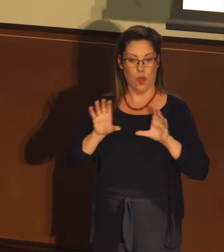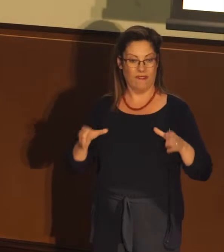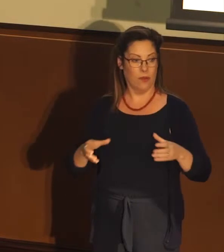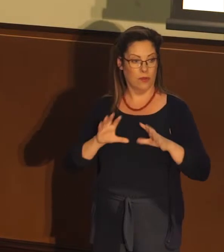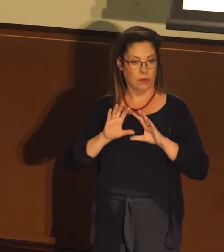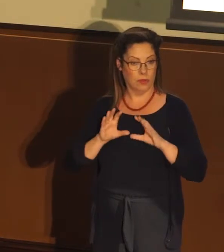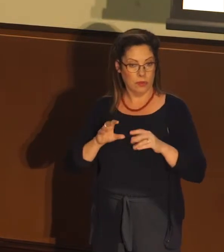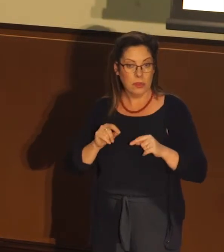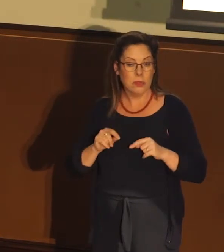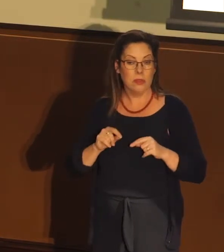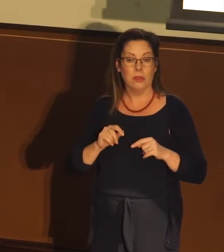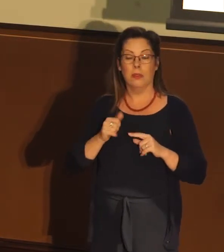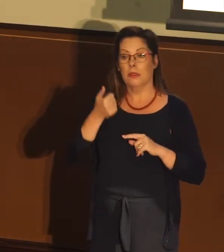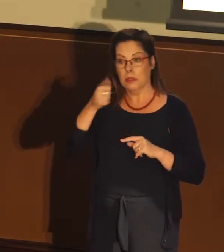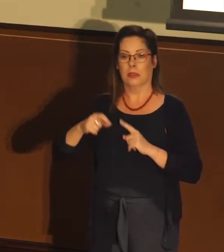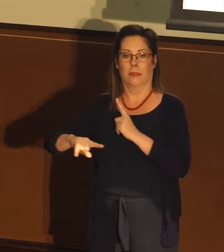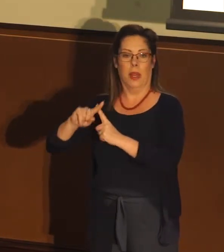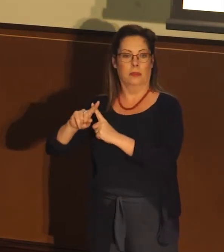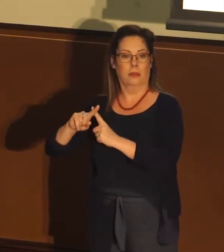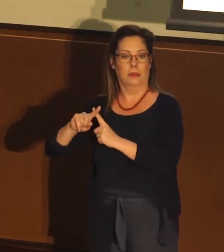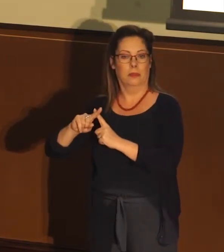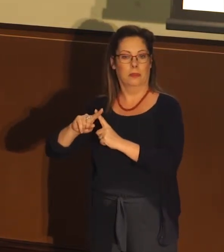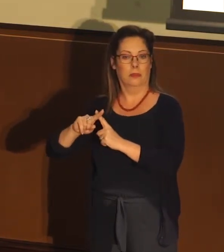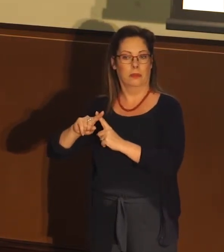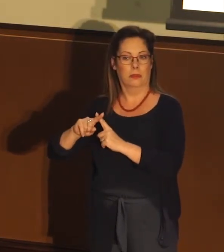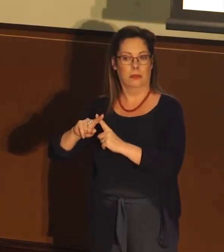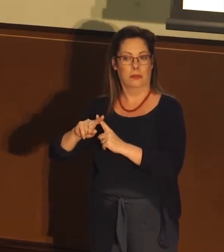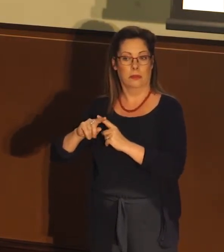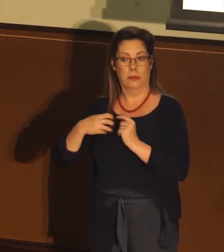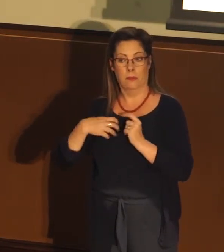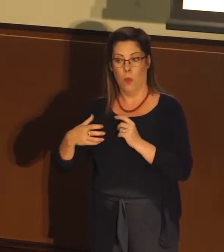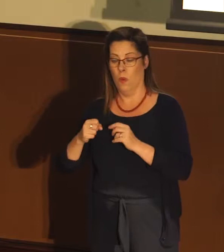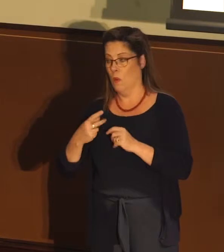20% of our...nearly 45,000 workers are above 56 years old.